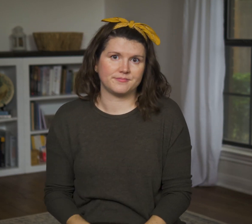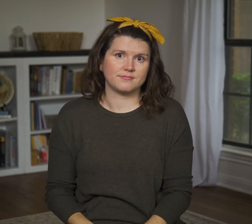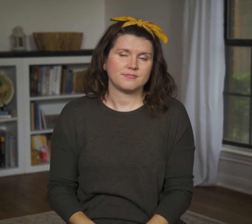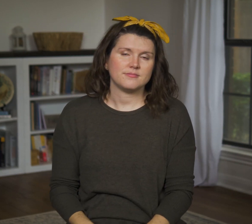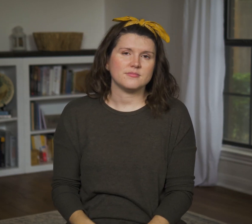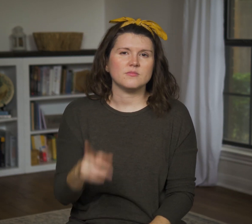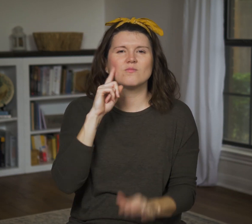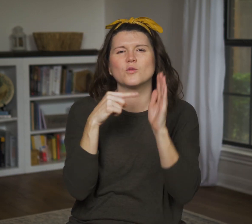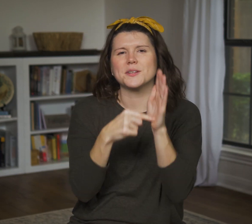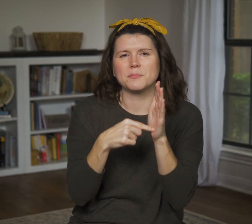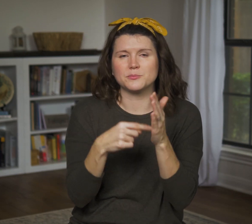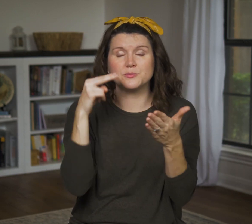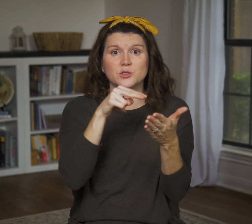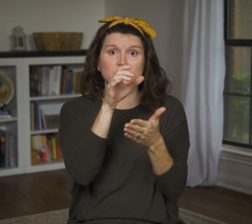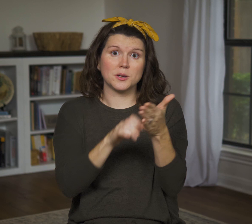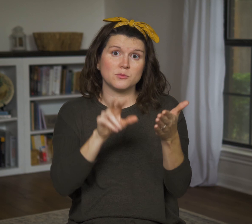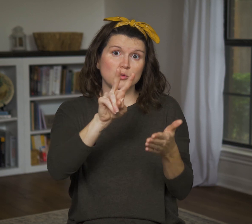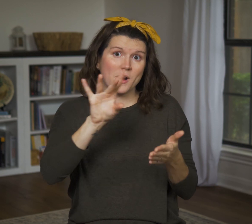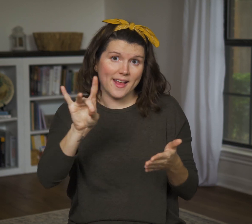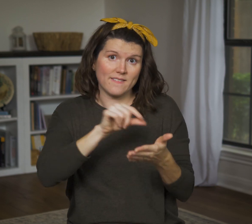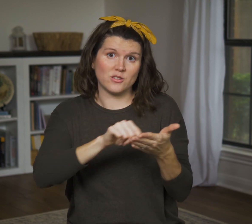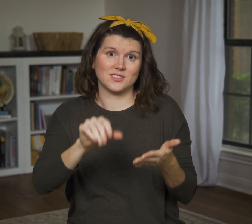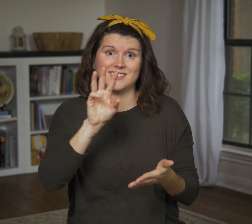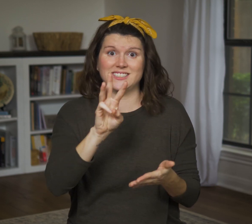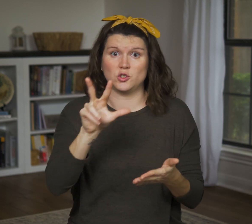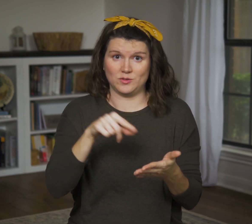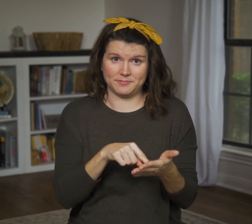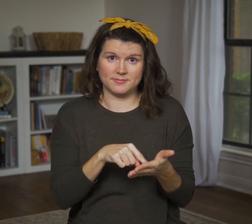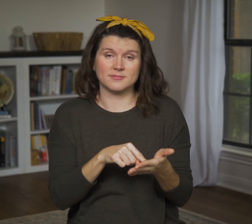Take 28:63, for instance: